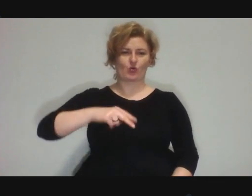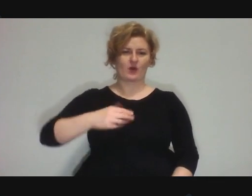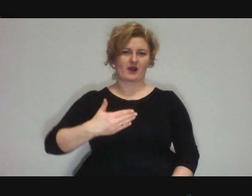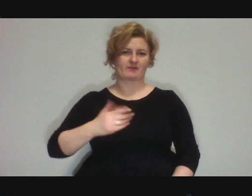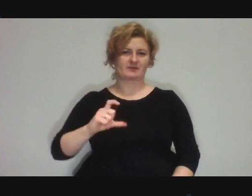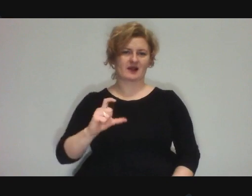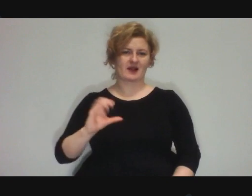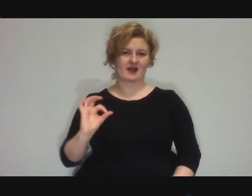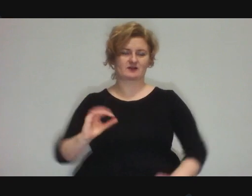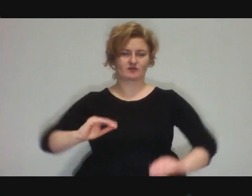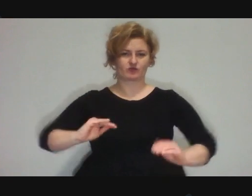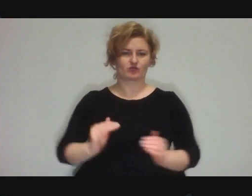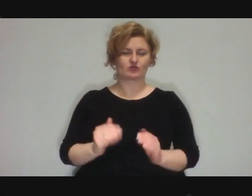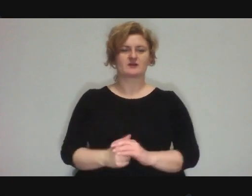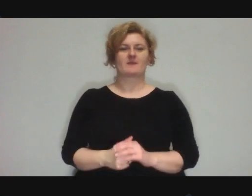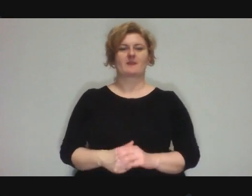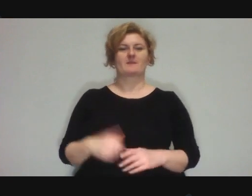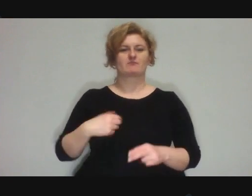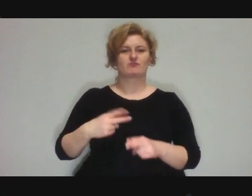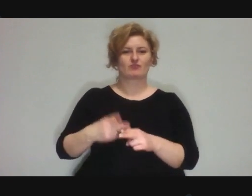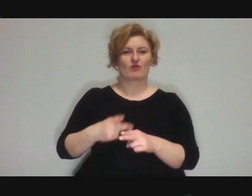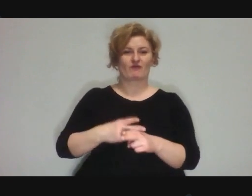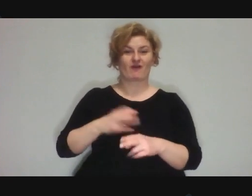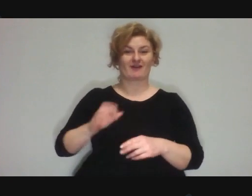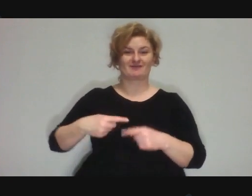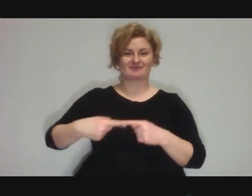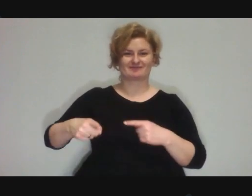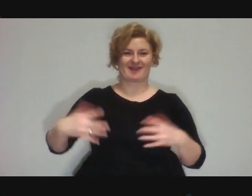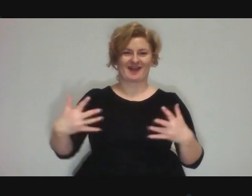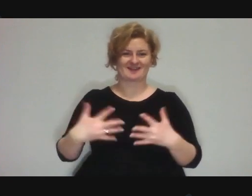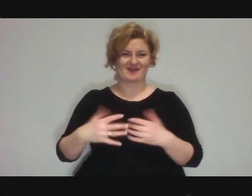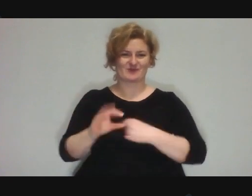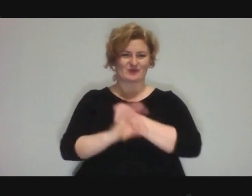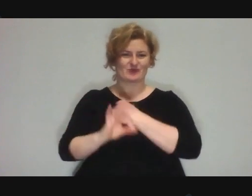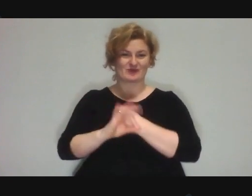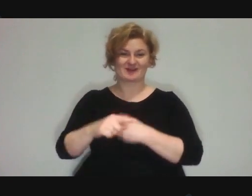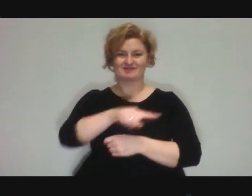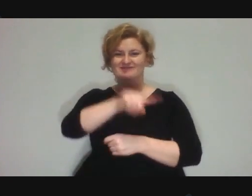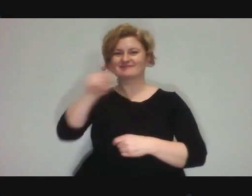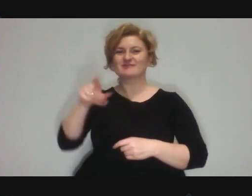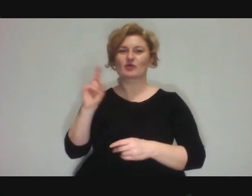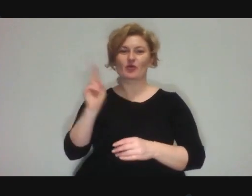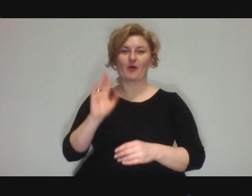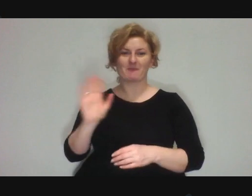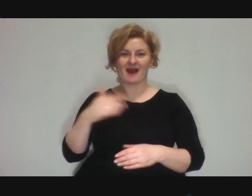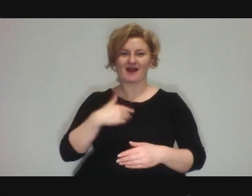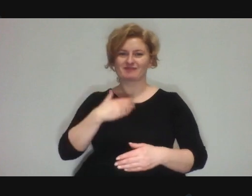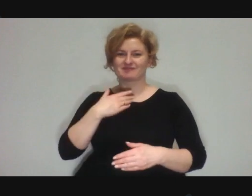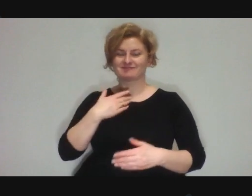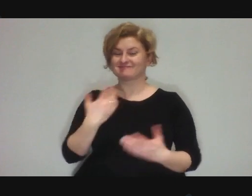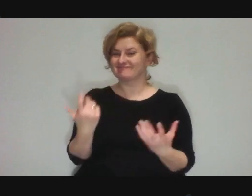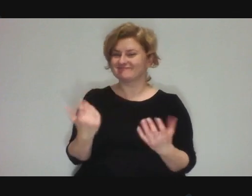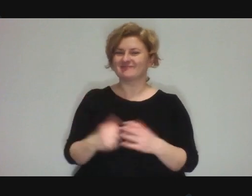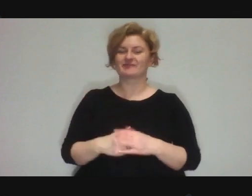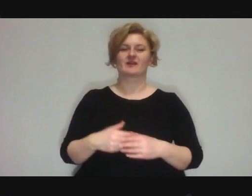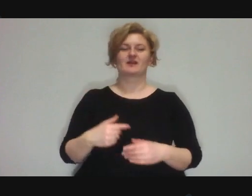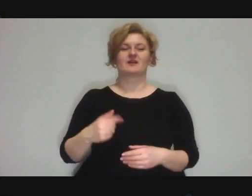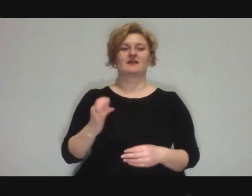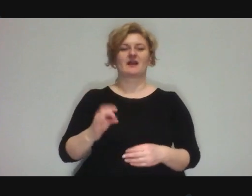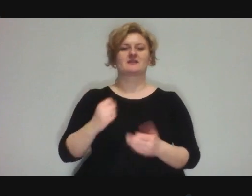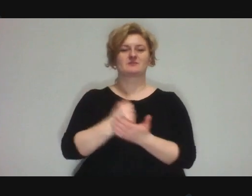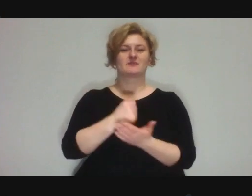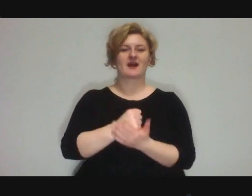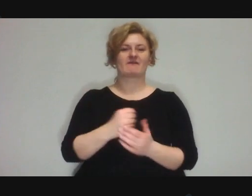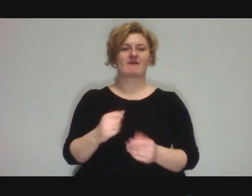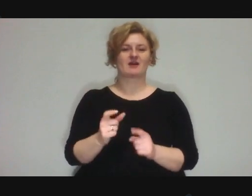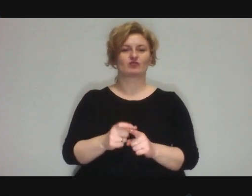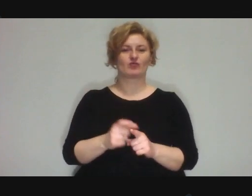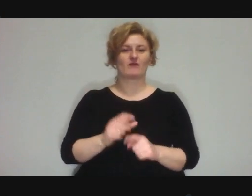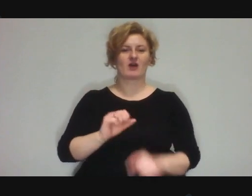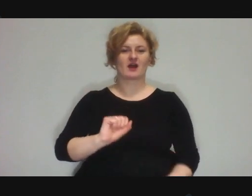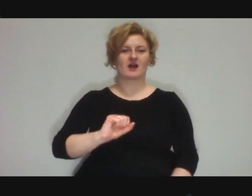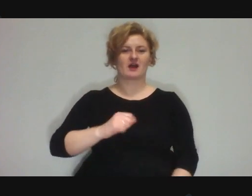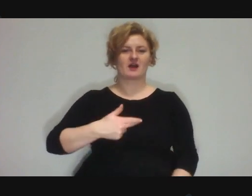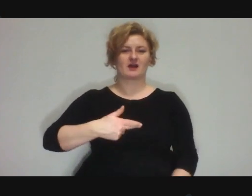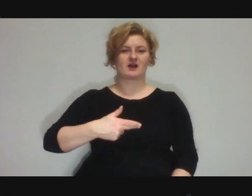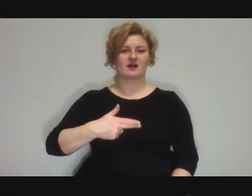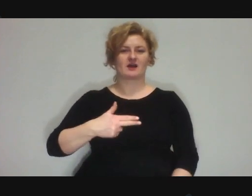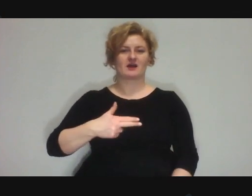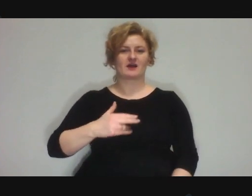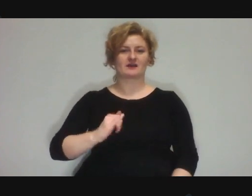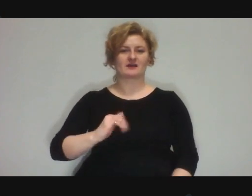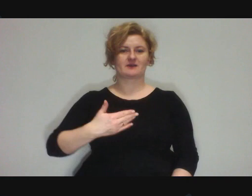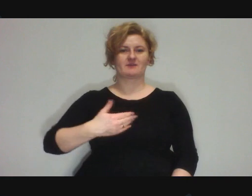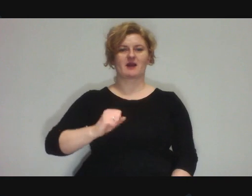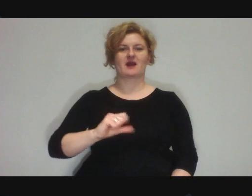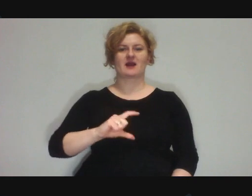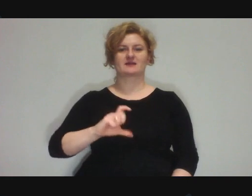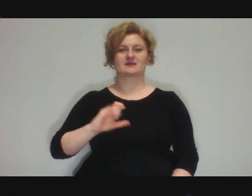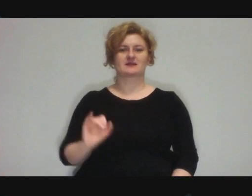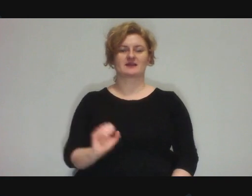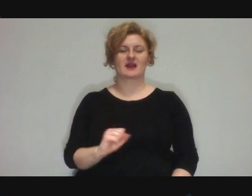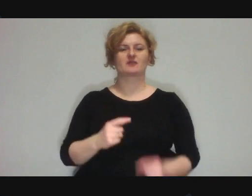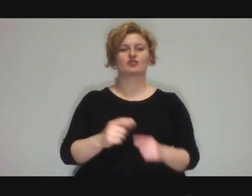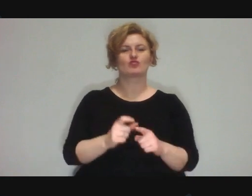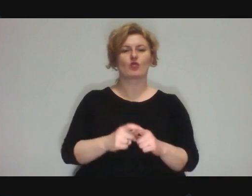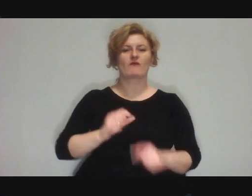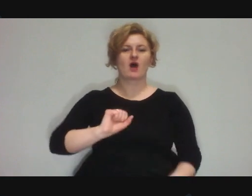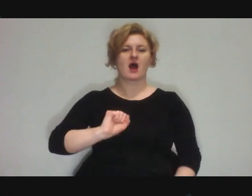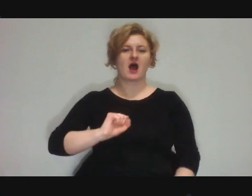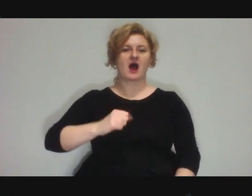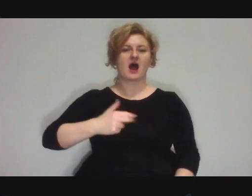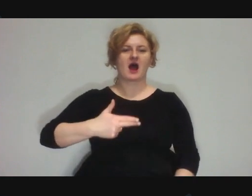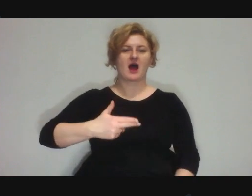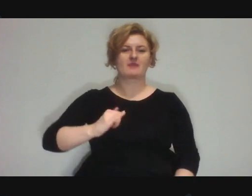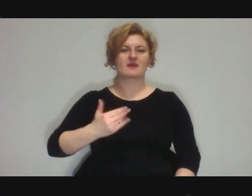especially as the session is approaching... so... But coming back to this issue of animation, well, there animation, which derives from this "animo" meaning to breathe life...